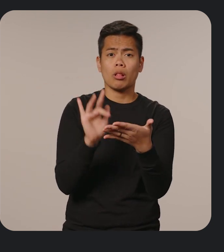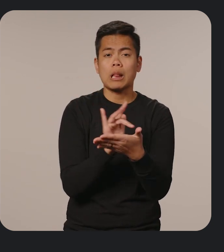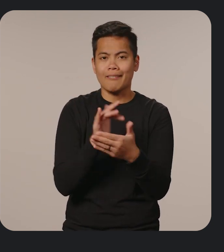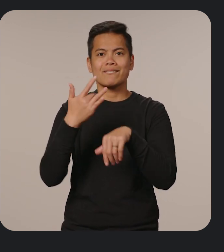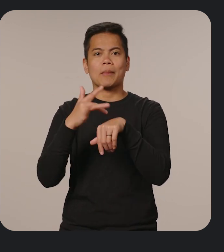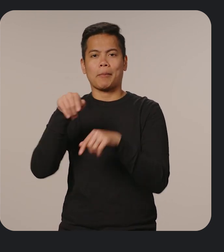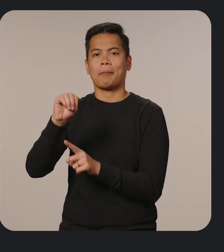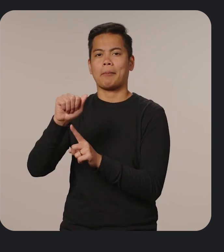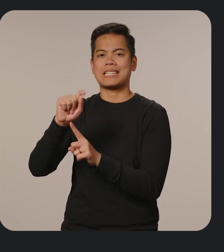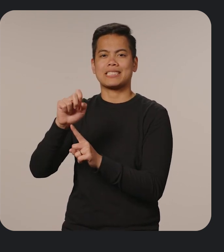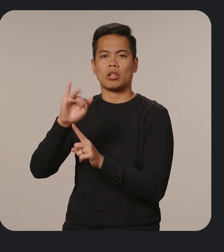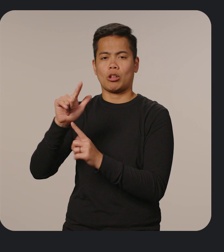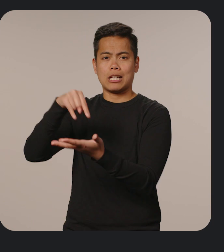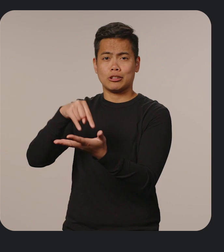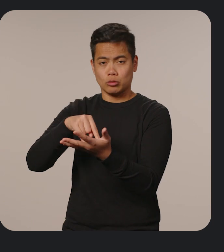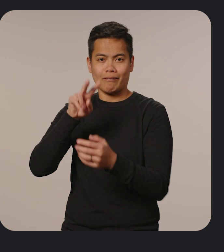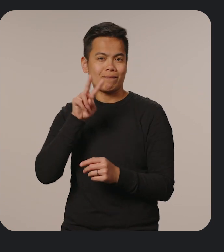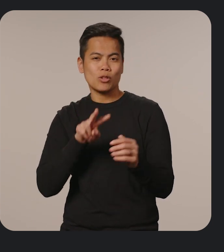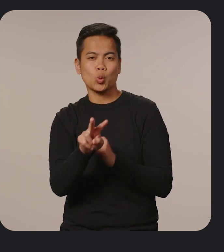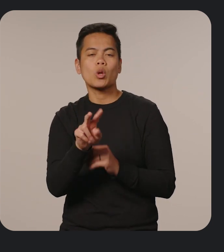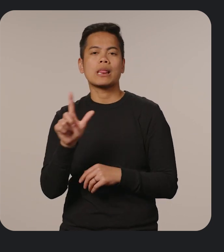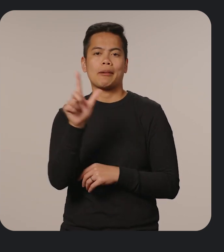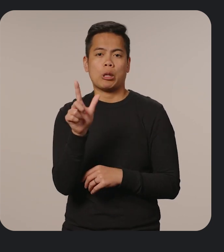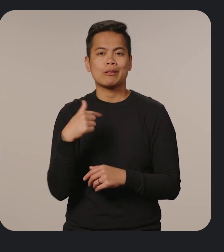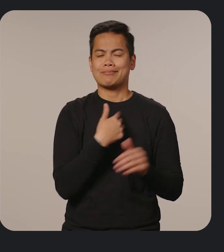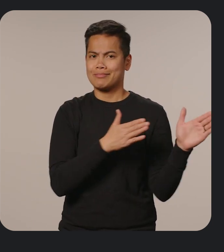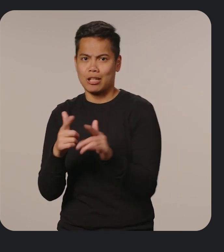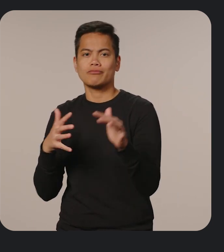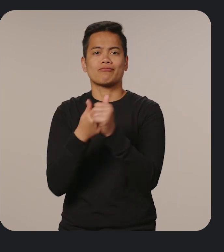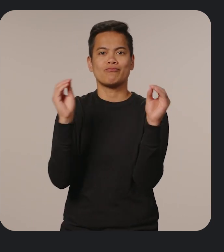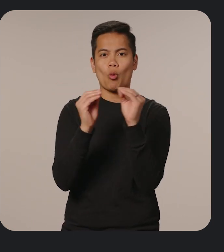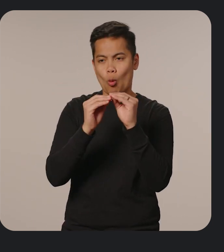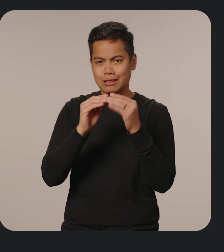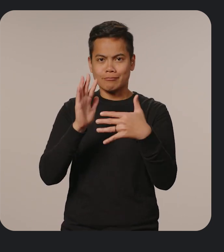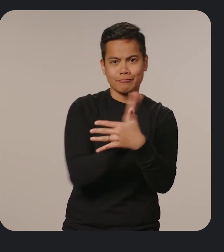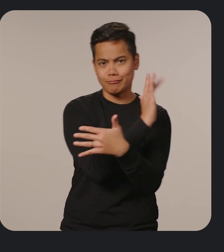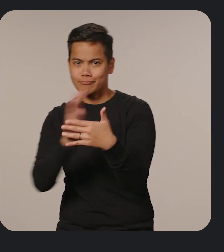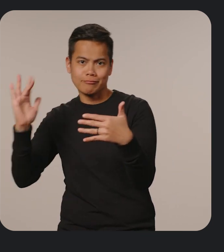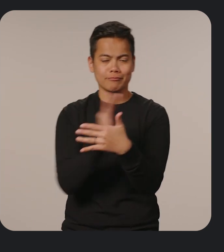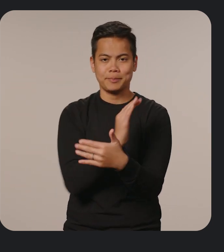Material is leveraging the updated back progress and custom animation APIs in Android View